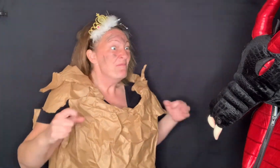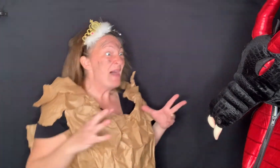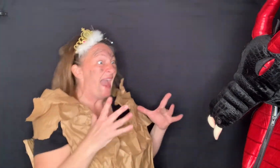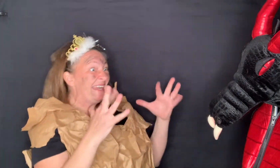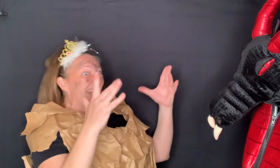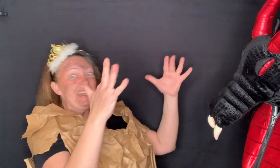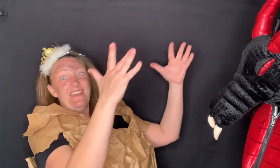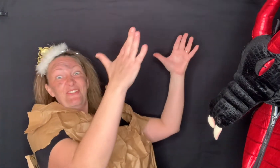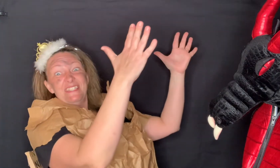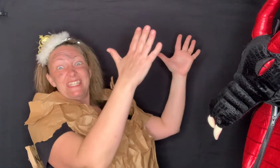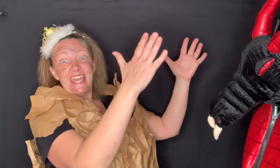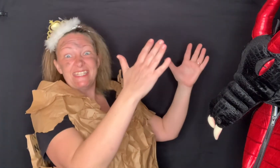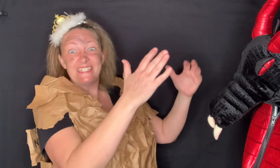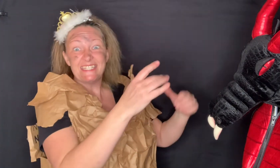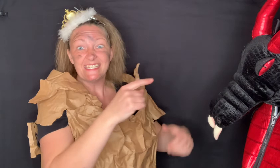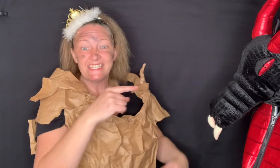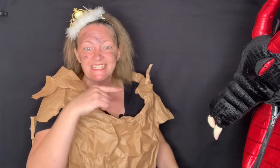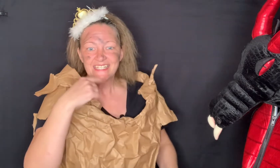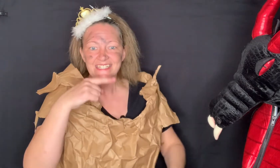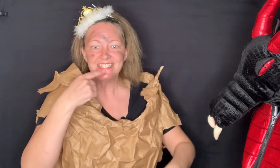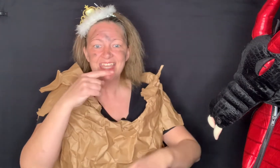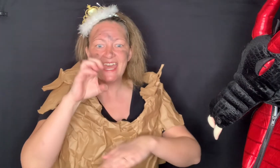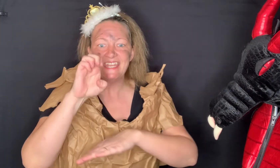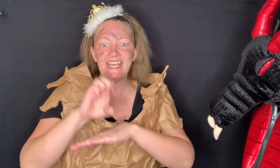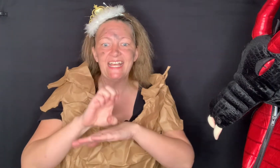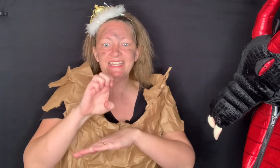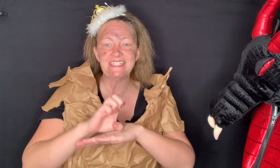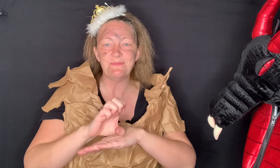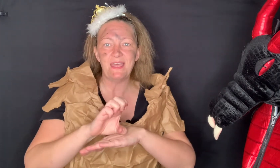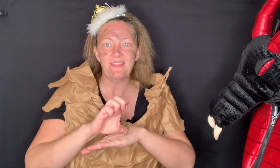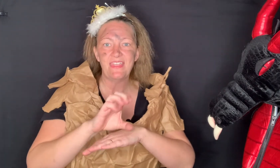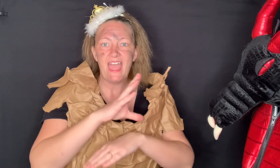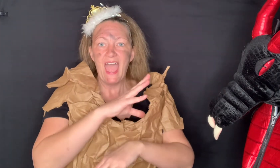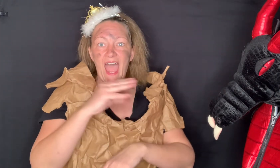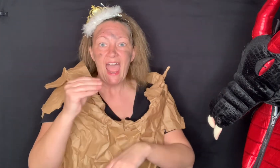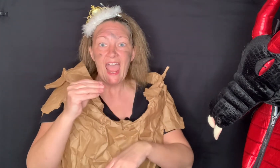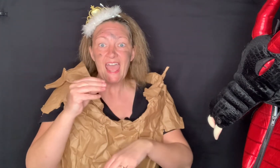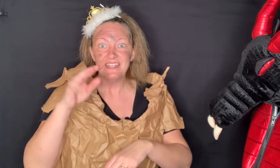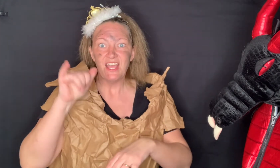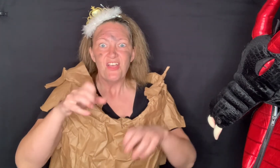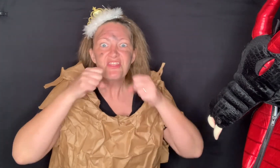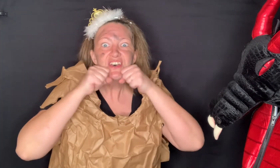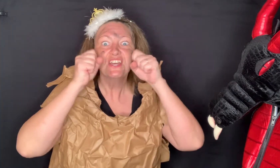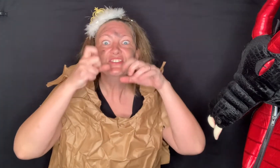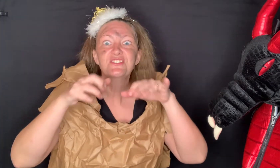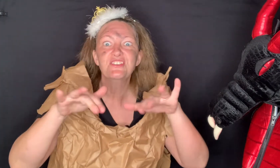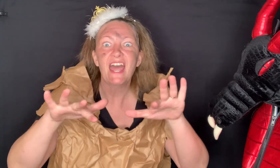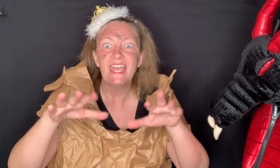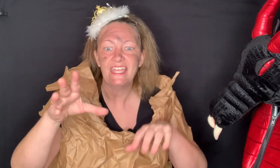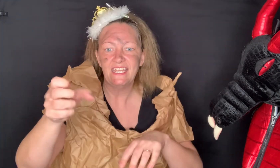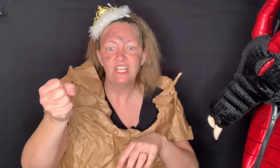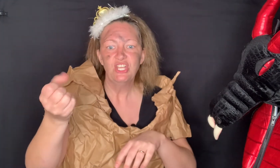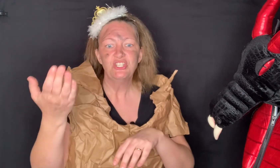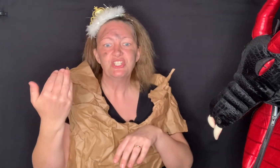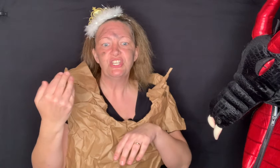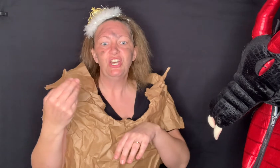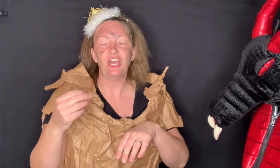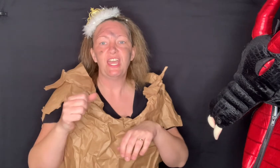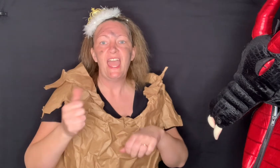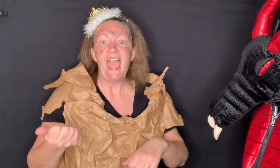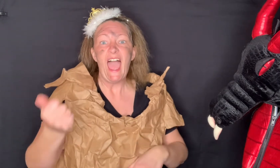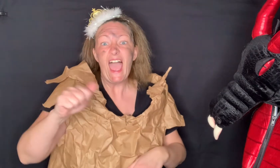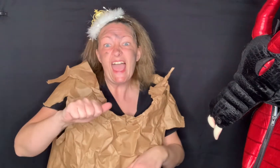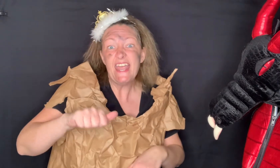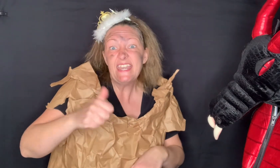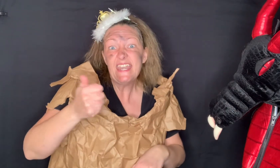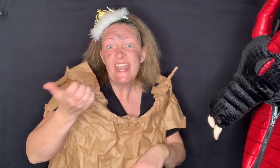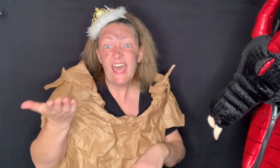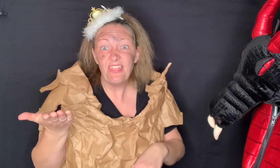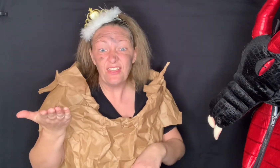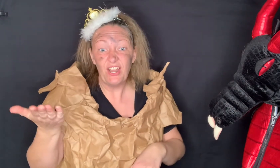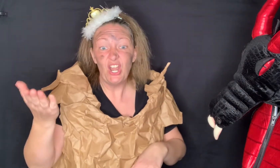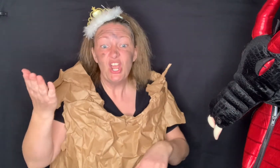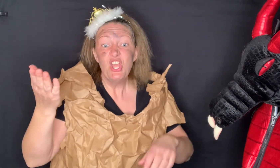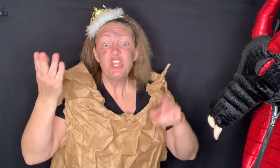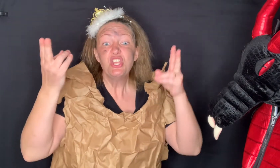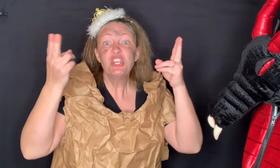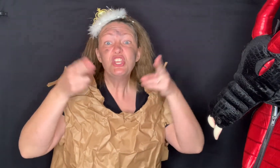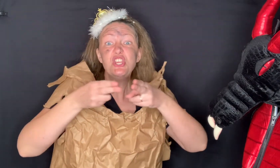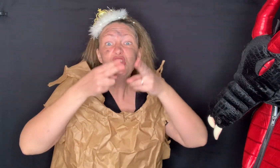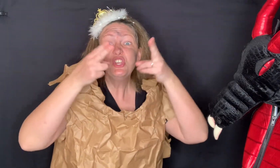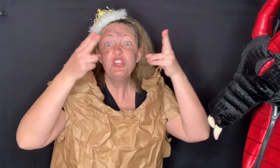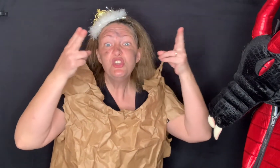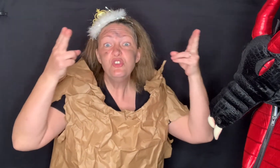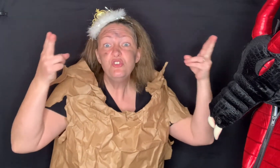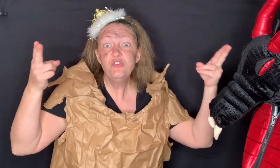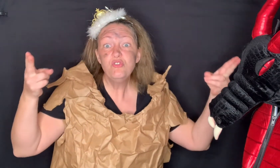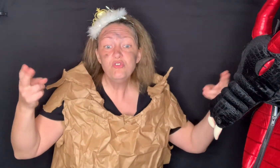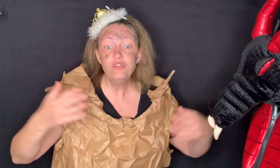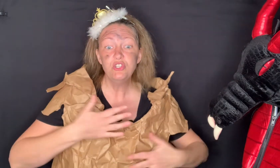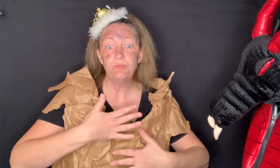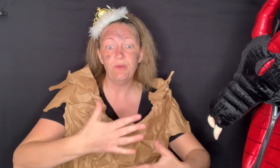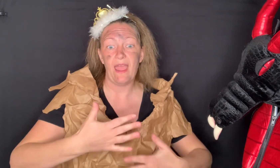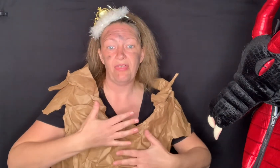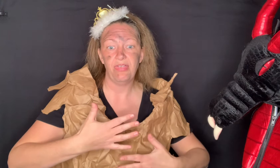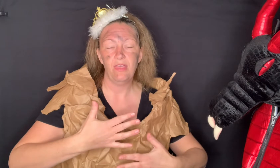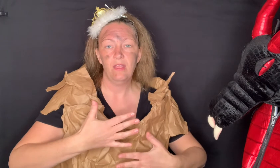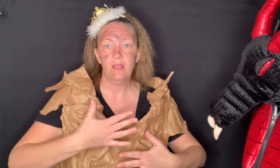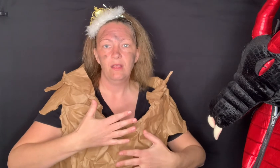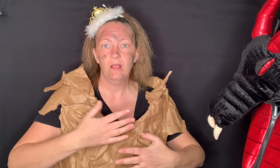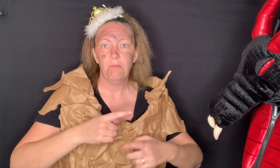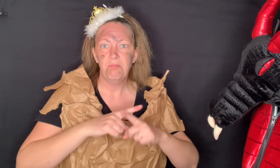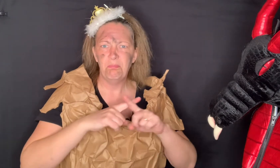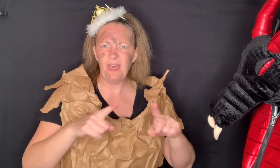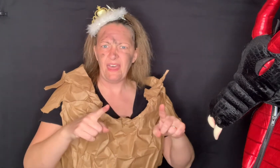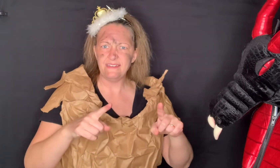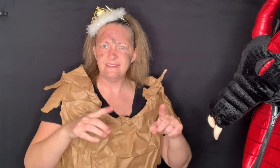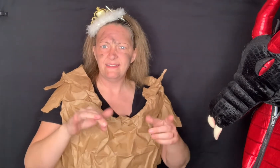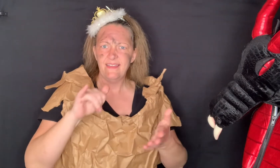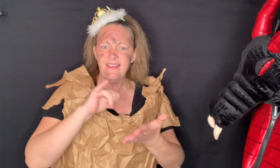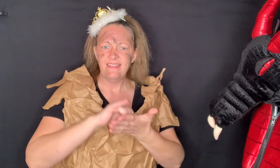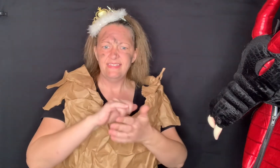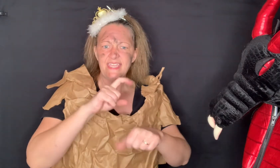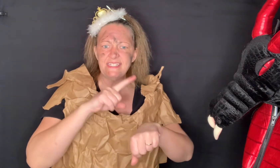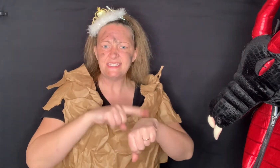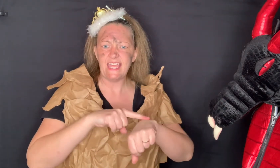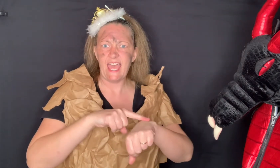"Magnificent," said Elizabeth, and the dragon took another huge breath, but this time